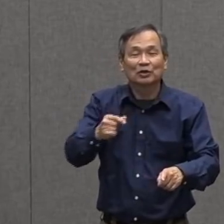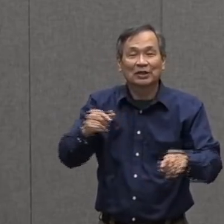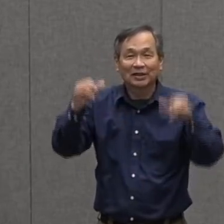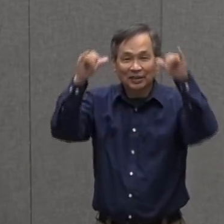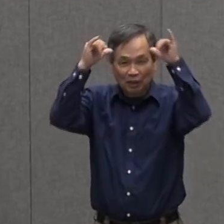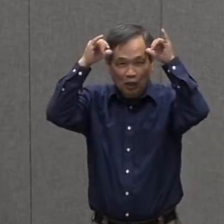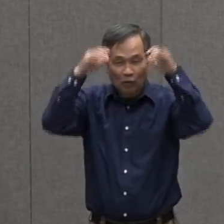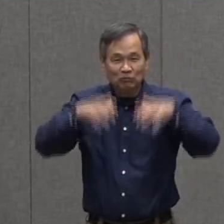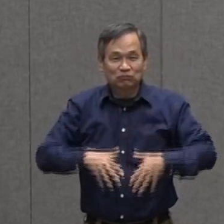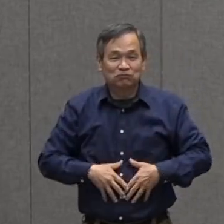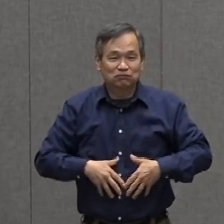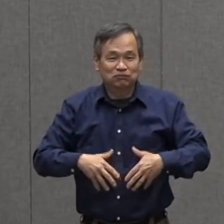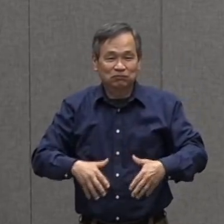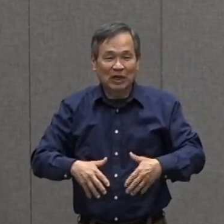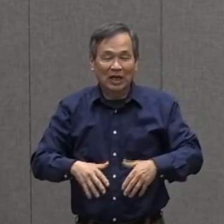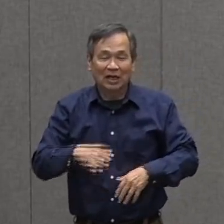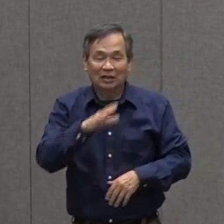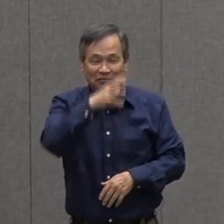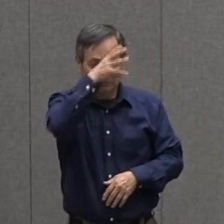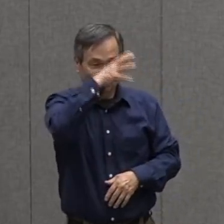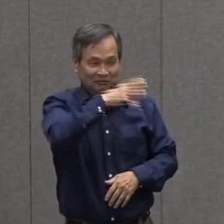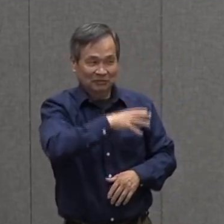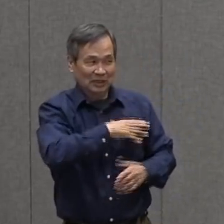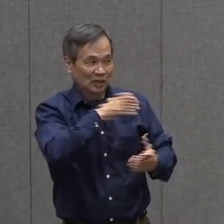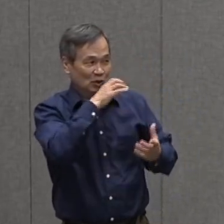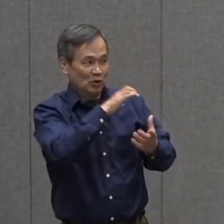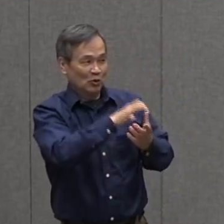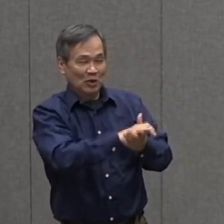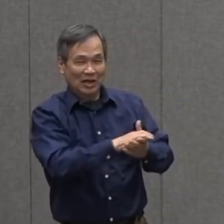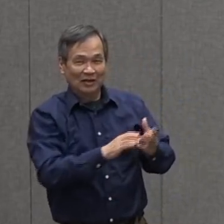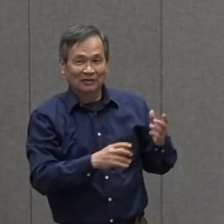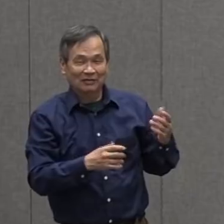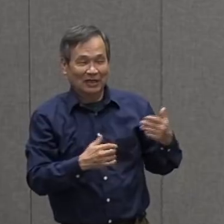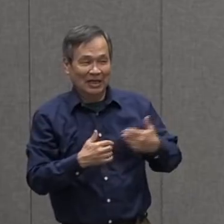"And Ki-pat and his wife had a little Ki-pat."